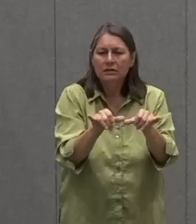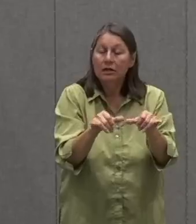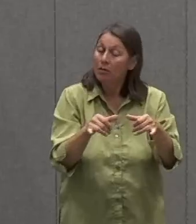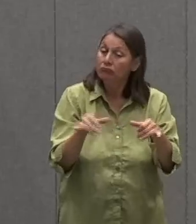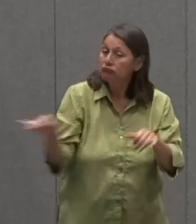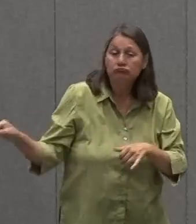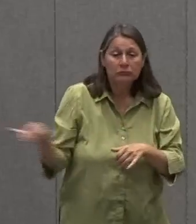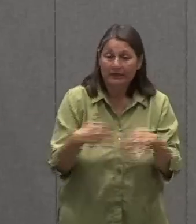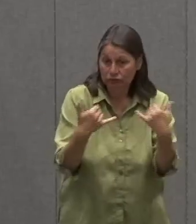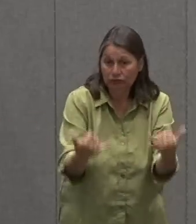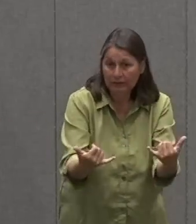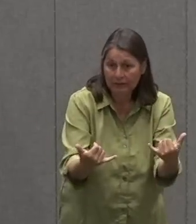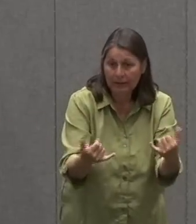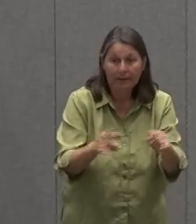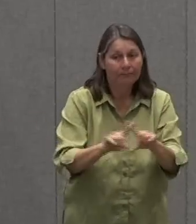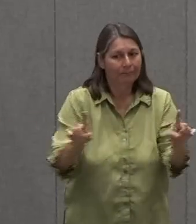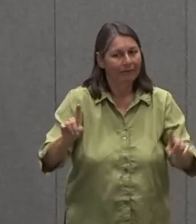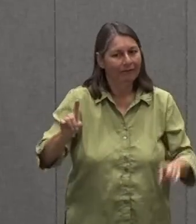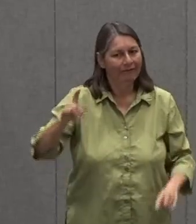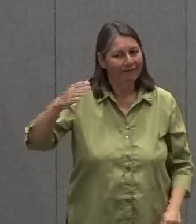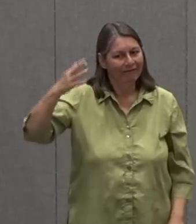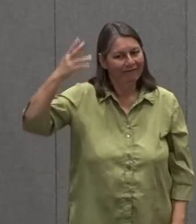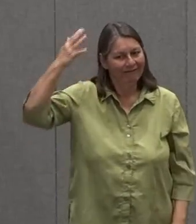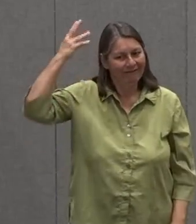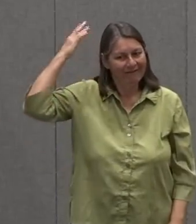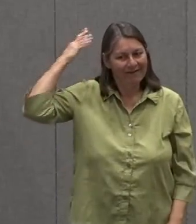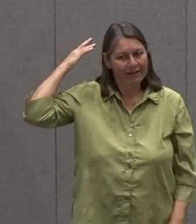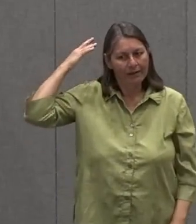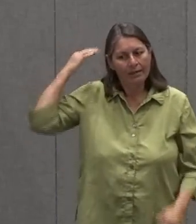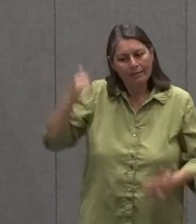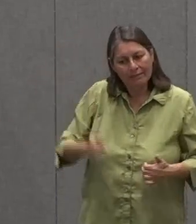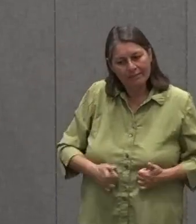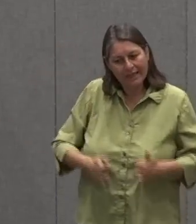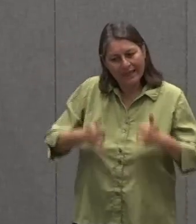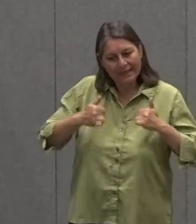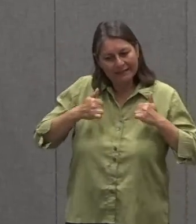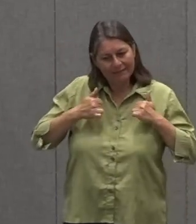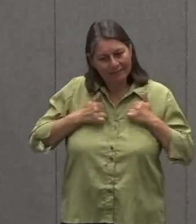but they lived together in friendship and in peace.